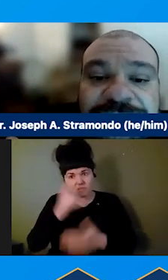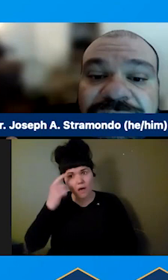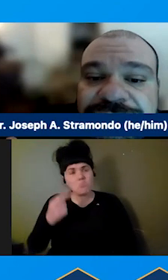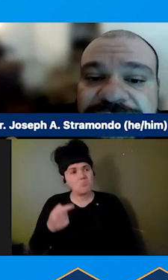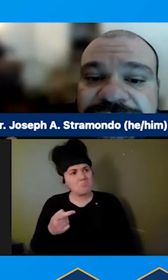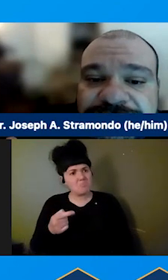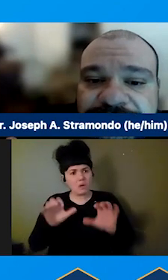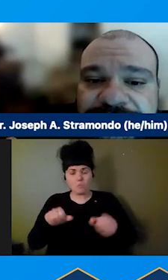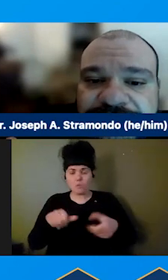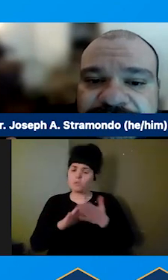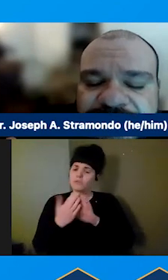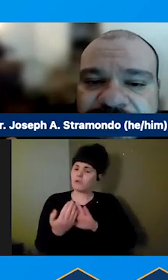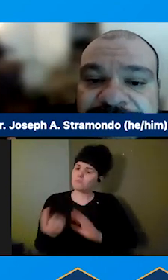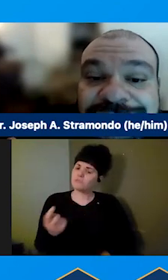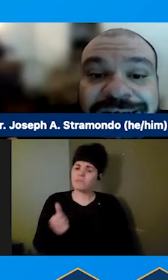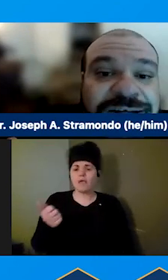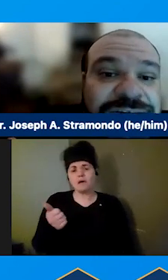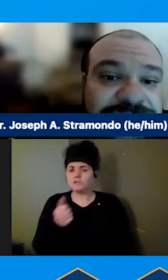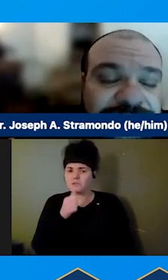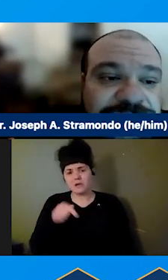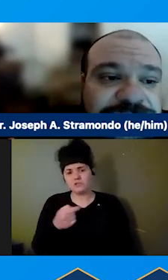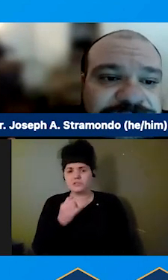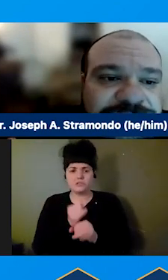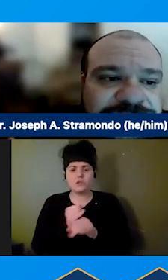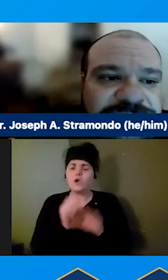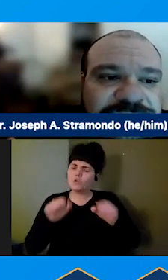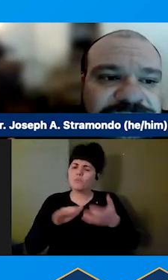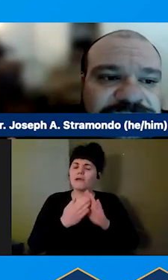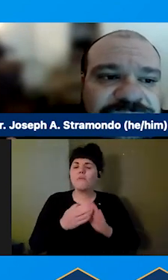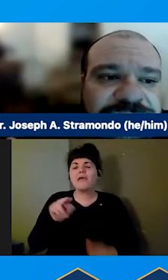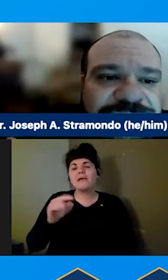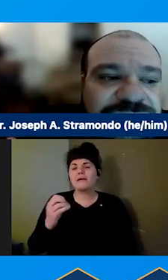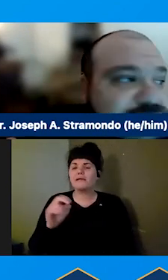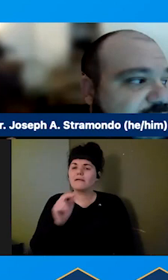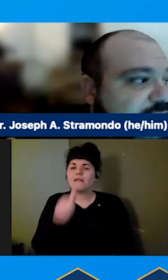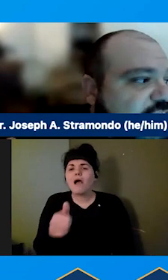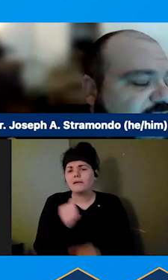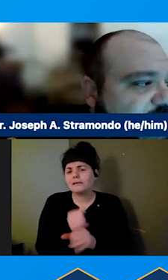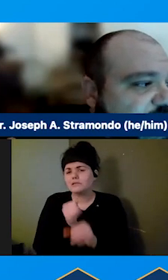become something other than an institution. They could become a noninstitution. Right. If